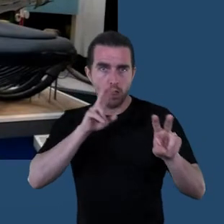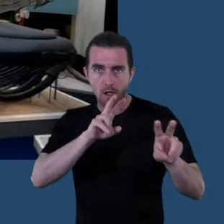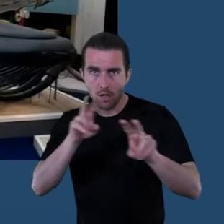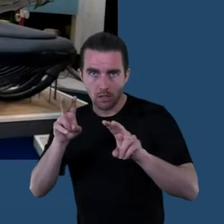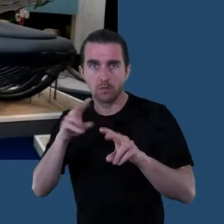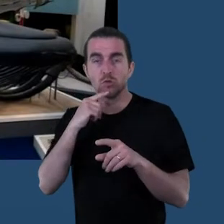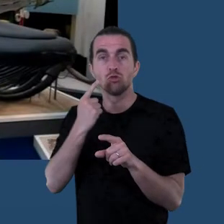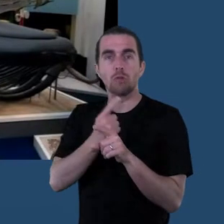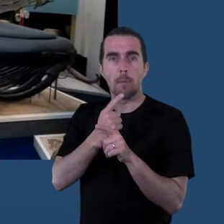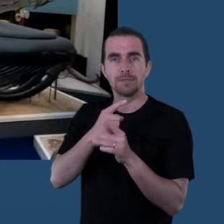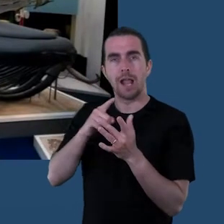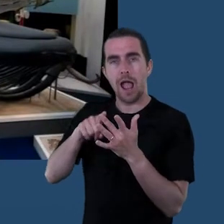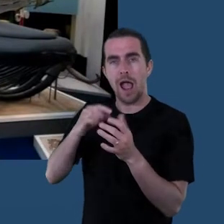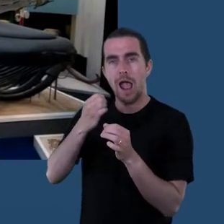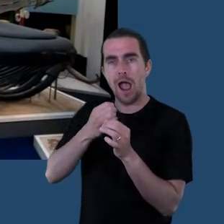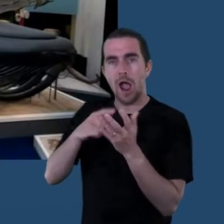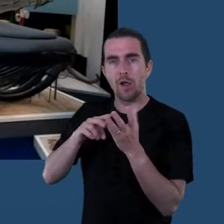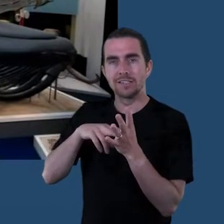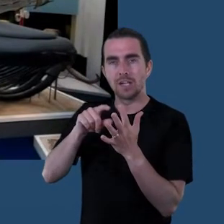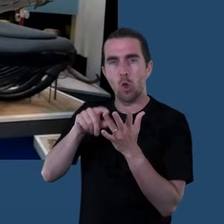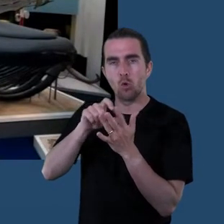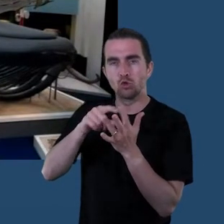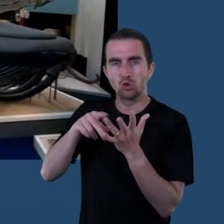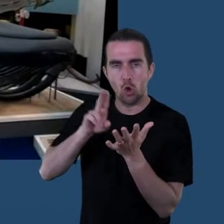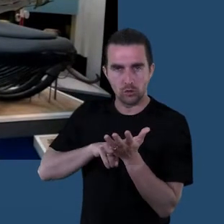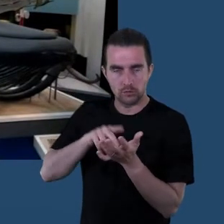I wonder if we could talk about the Iguanodon because